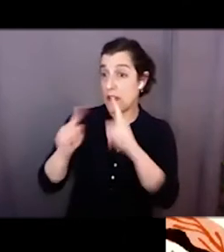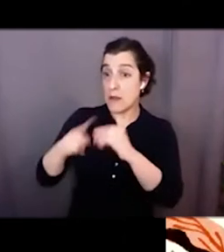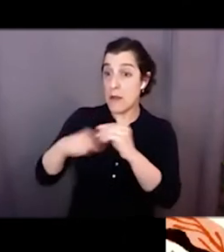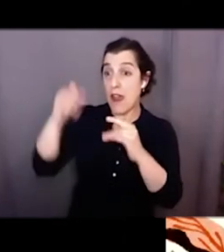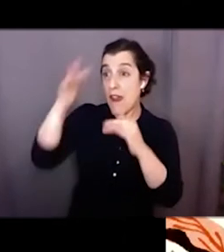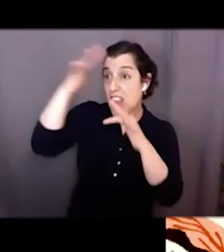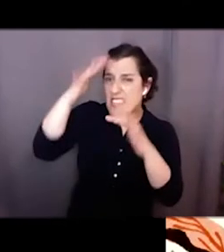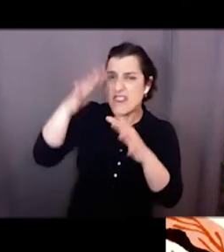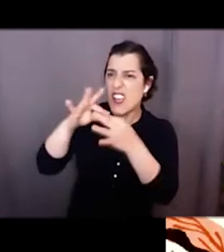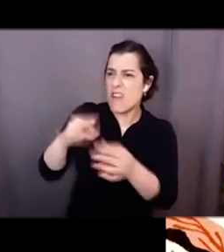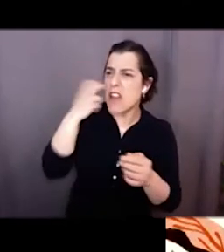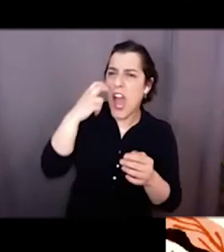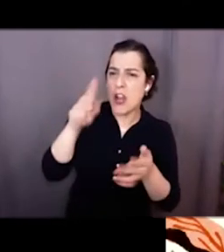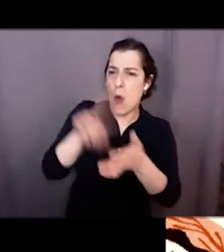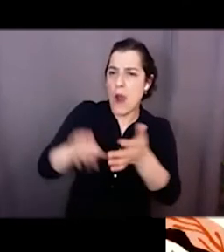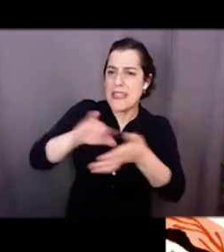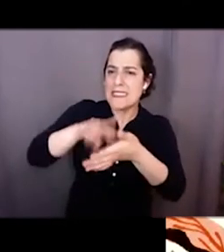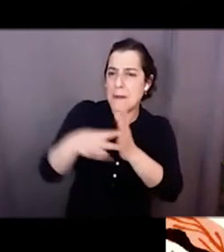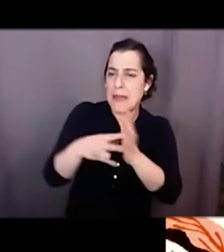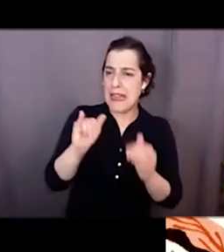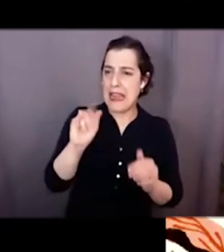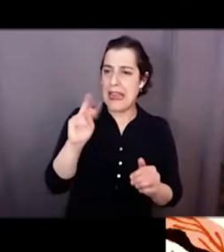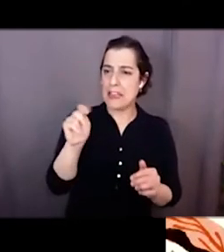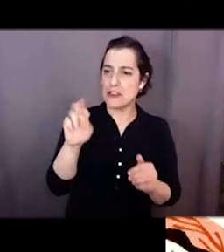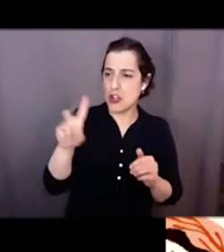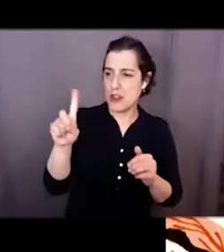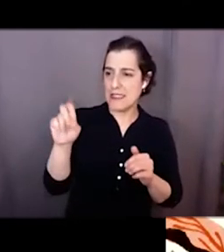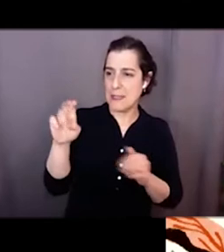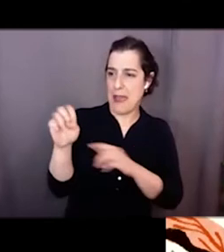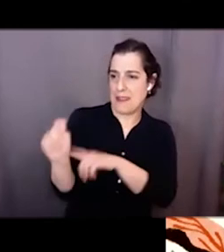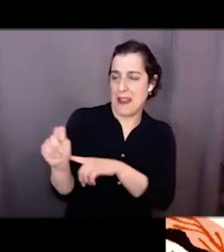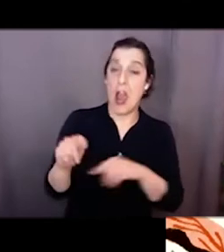be interdependent and independent in a time like this. And people are even bringing new things into the world,